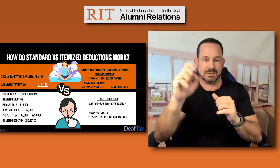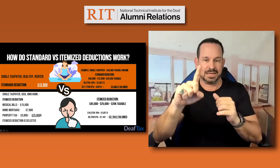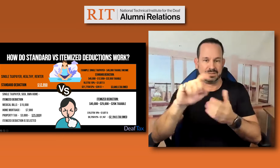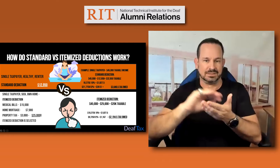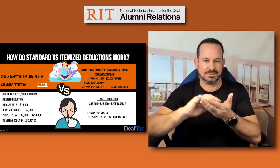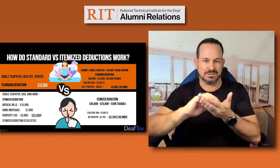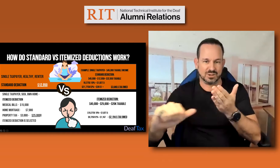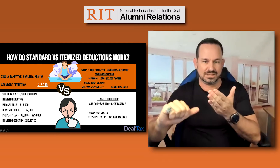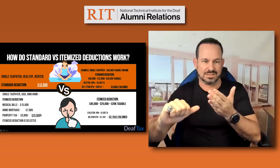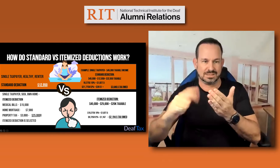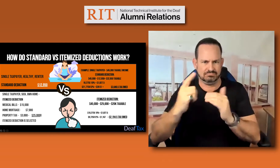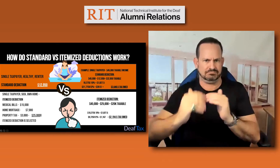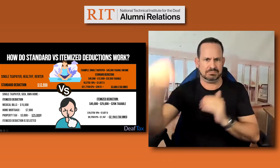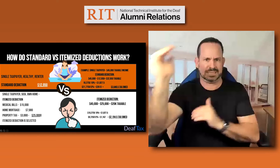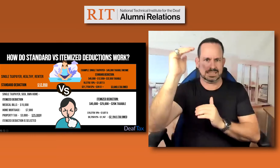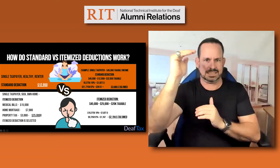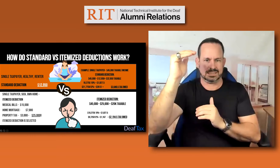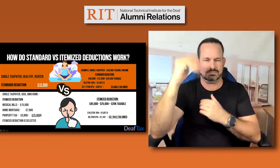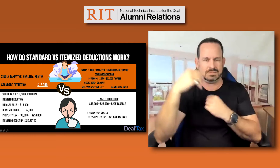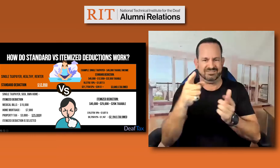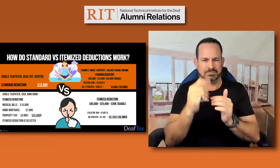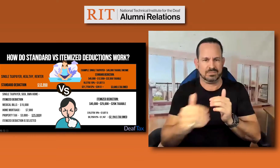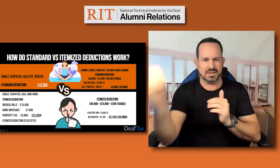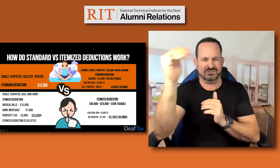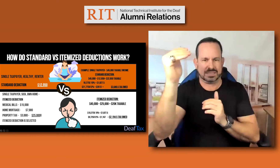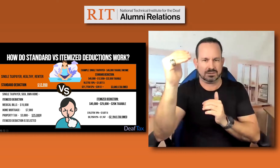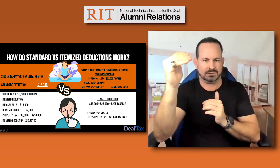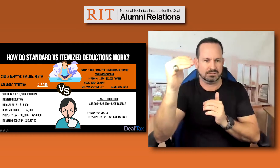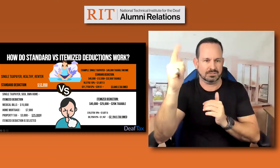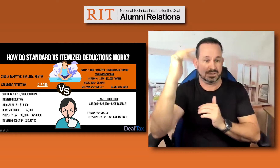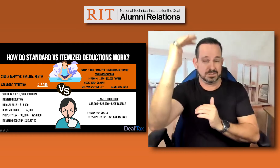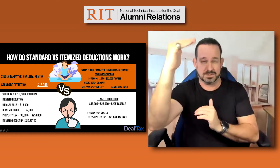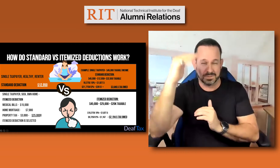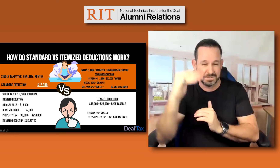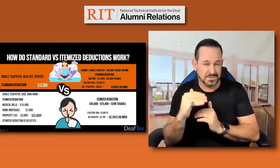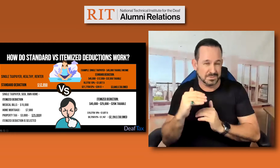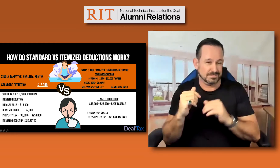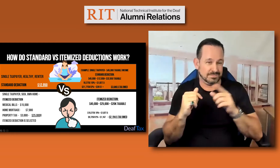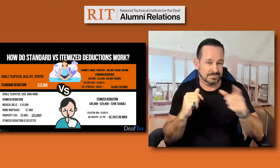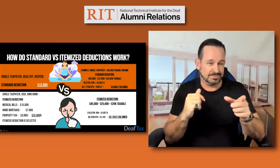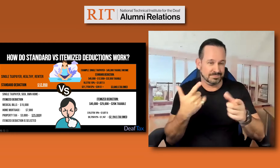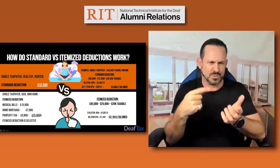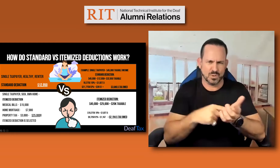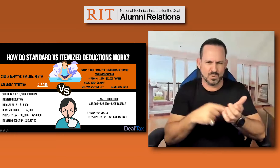the single person, but because of their deductions, they seem to be ahead.